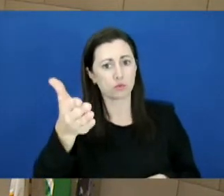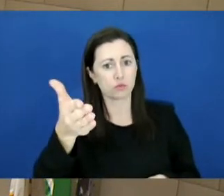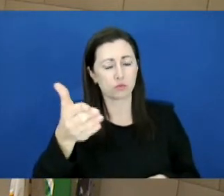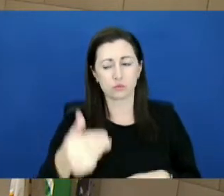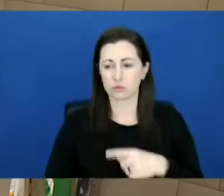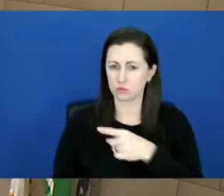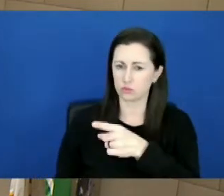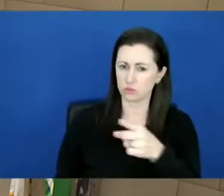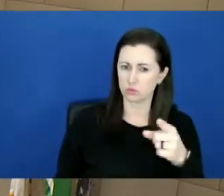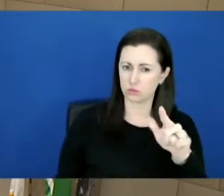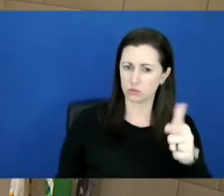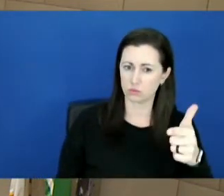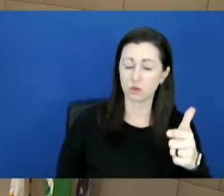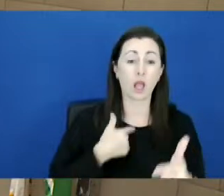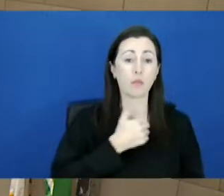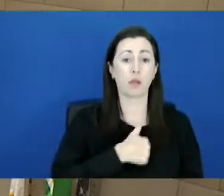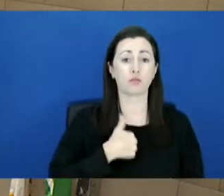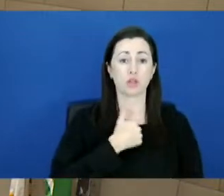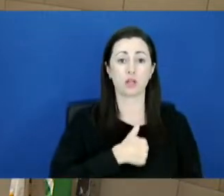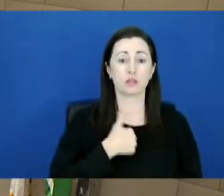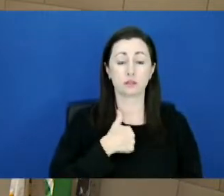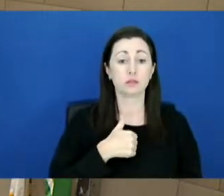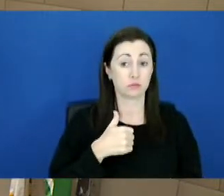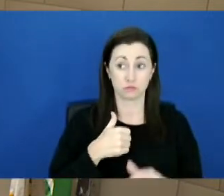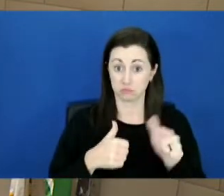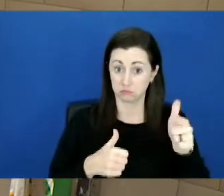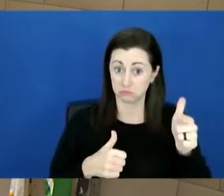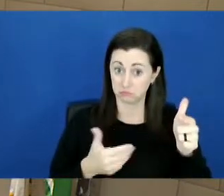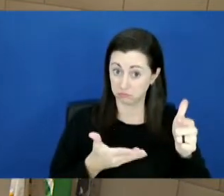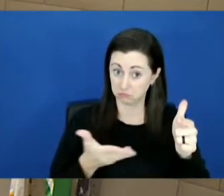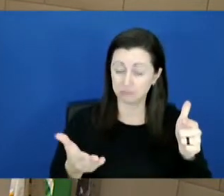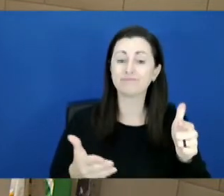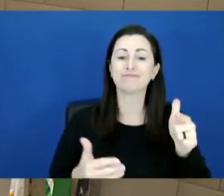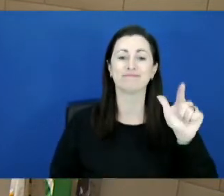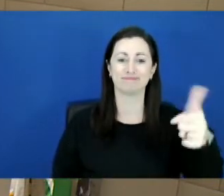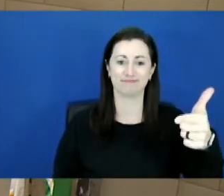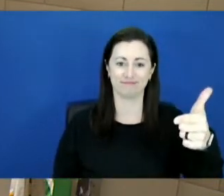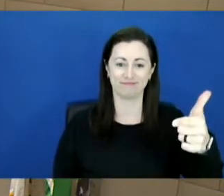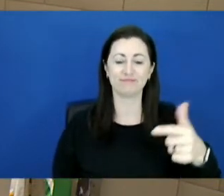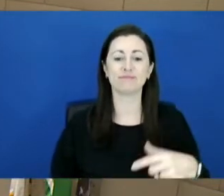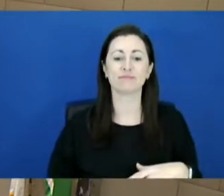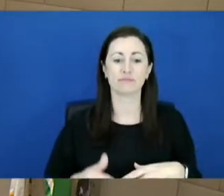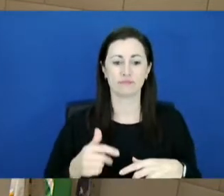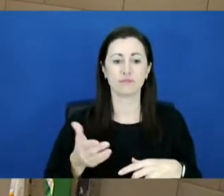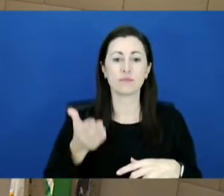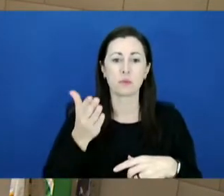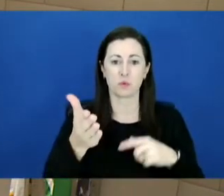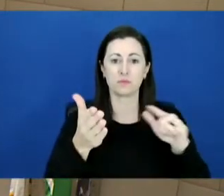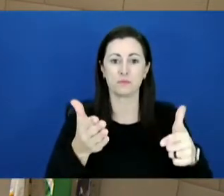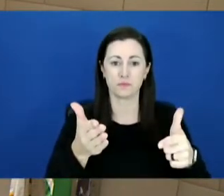HAD A SECOND? ALL RIGHT. I'M SORRY. I APOLOGIZE.